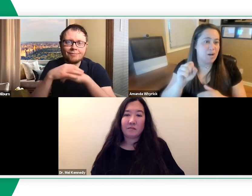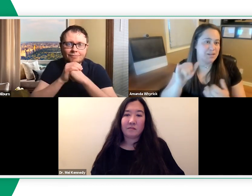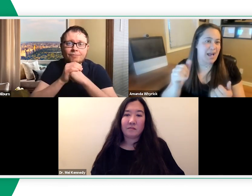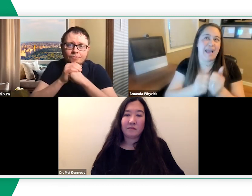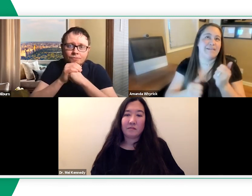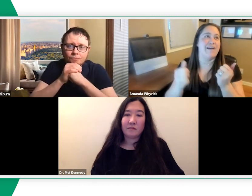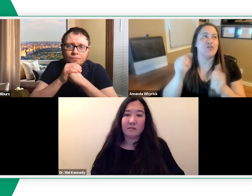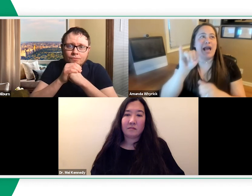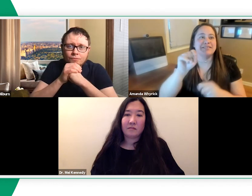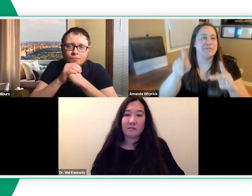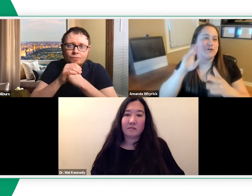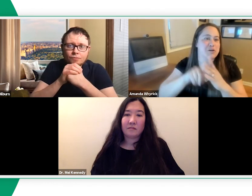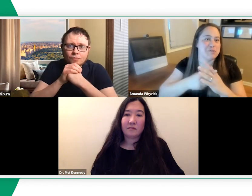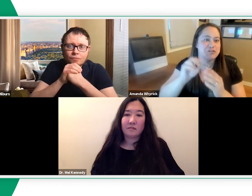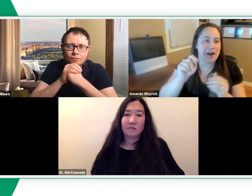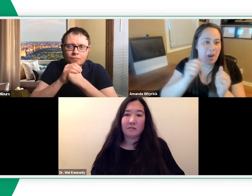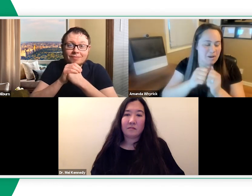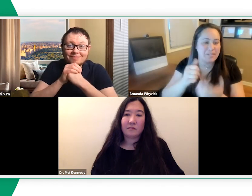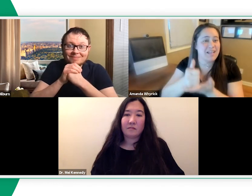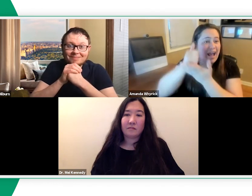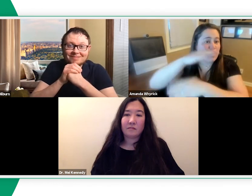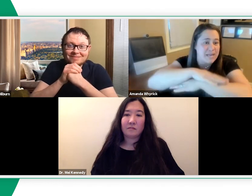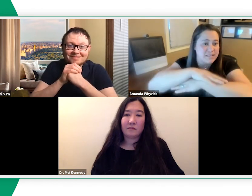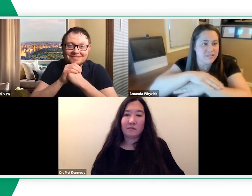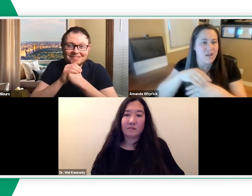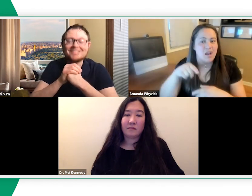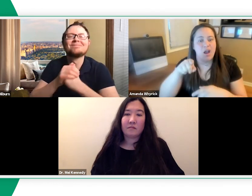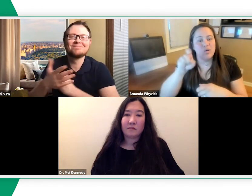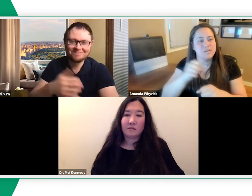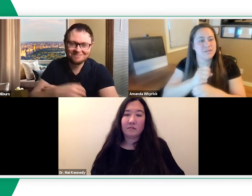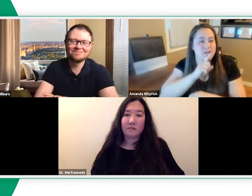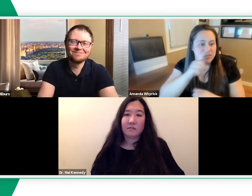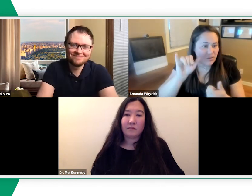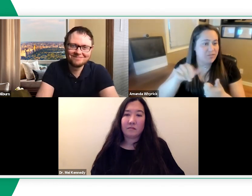jobs that every IT person would start out with is like help desk. You need to make sure